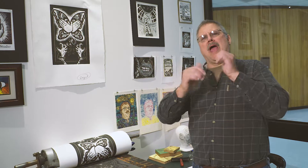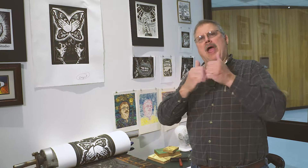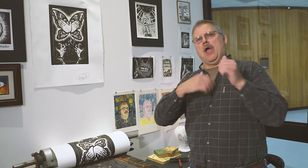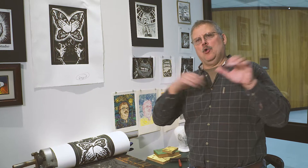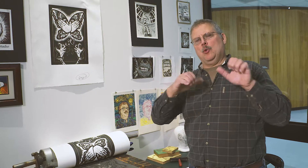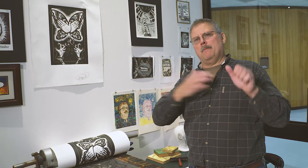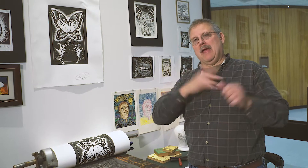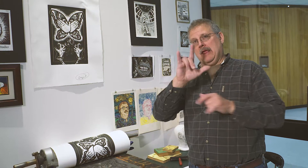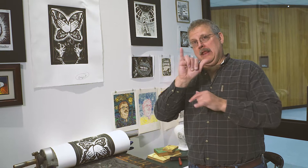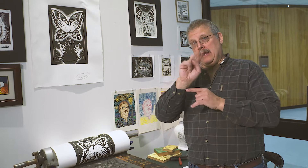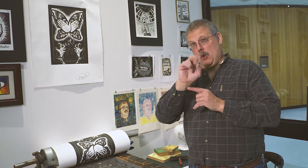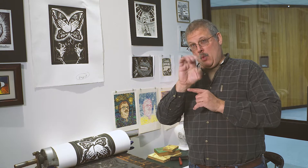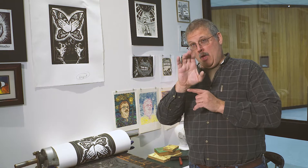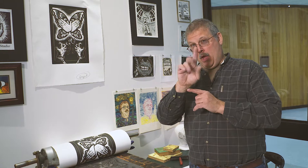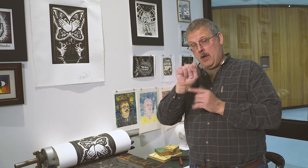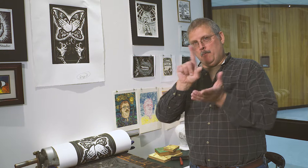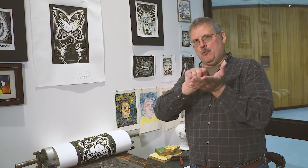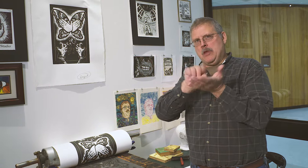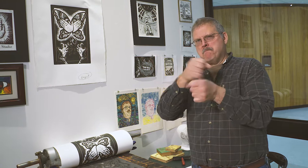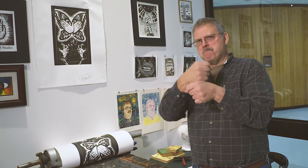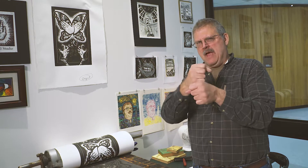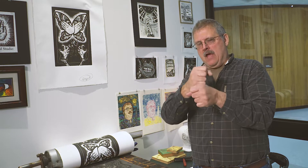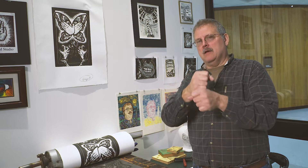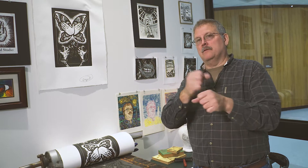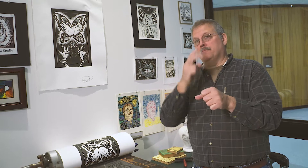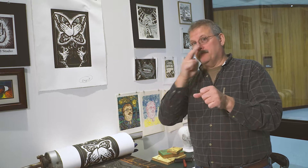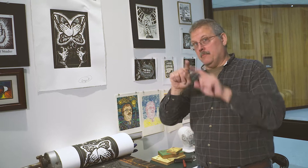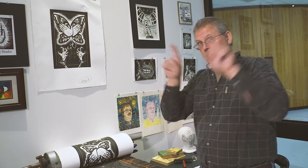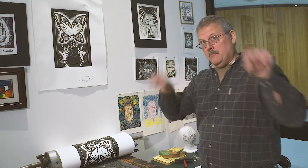OK, I'm going to explain how I do my linocut printmaking.